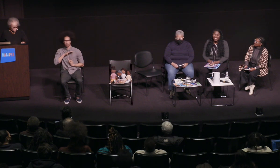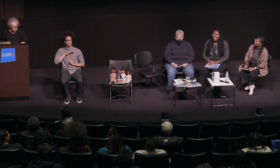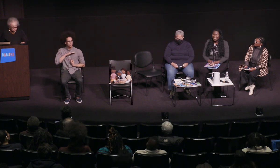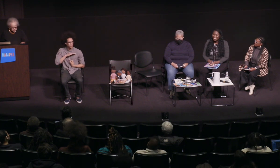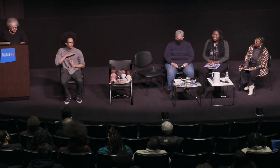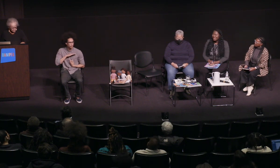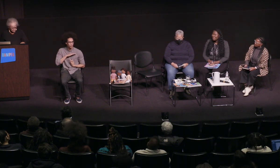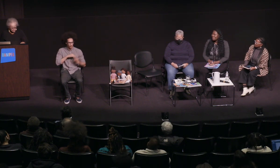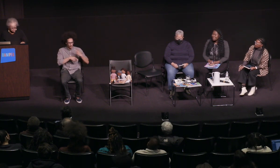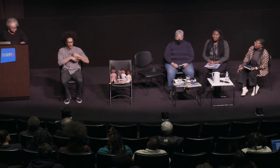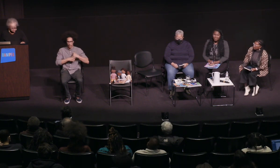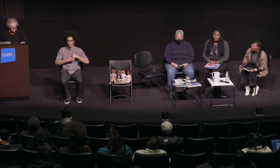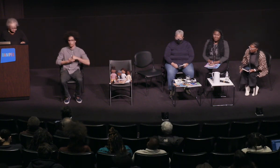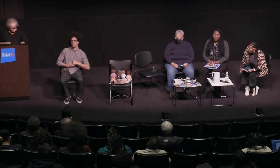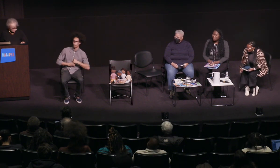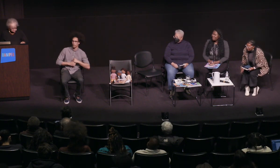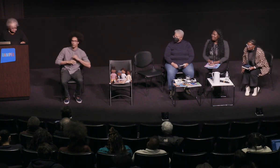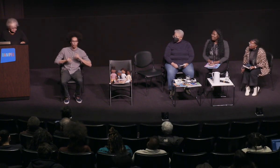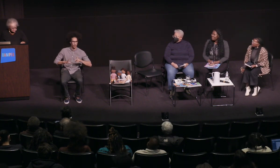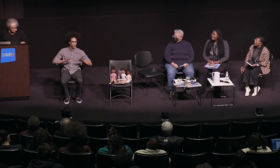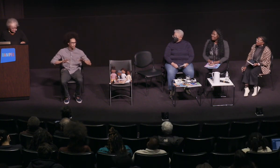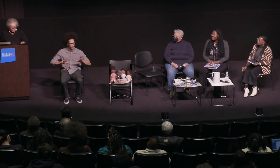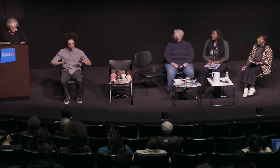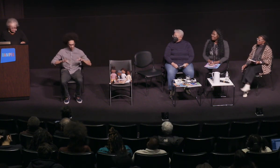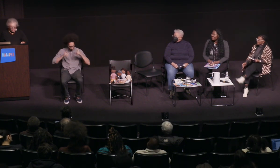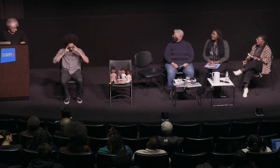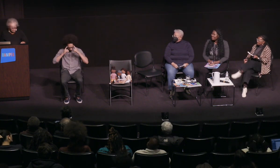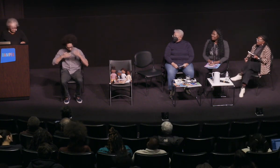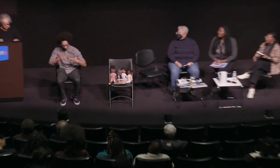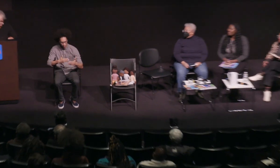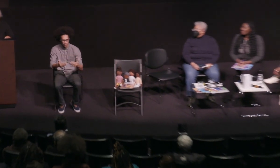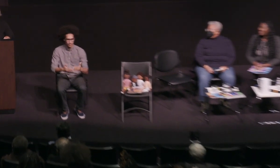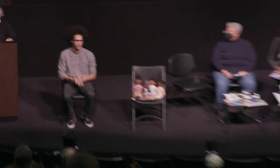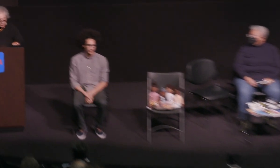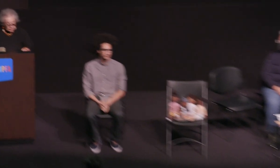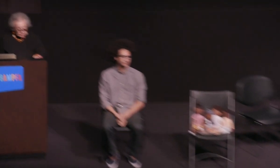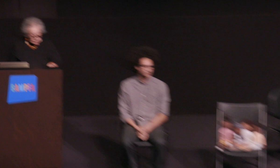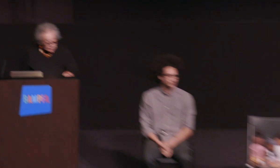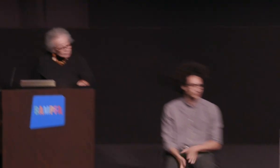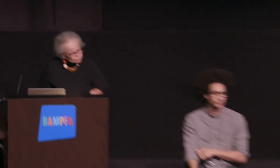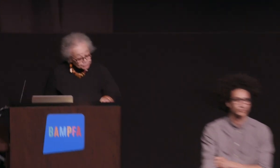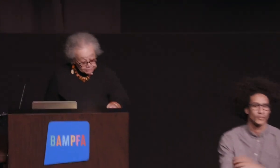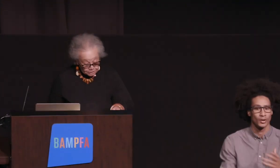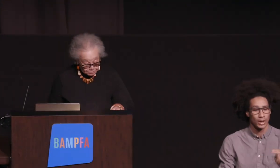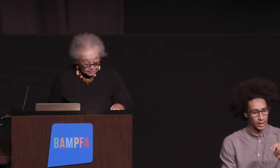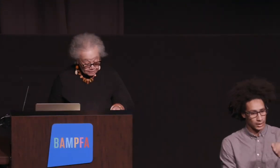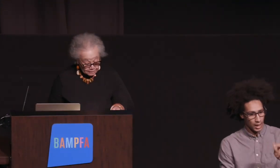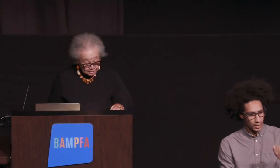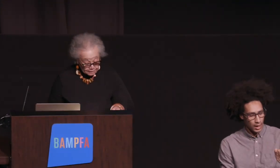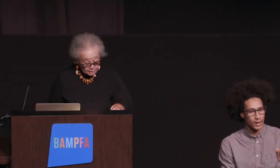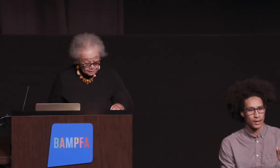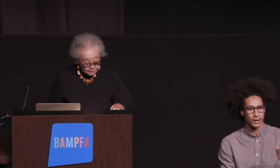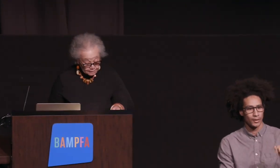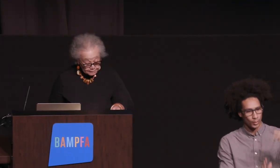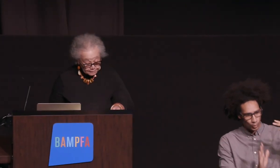So, "Nana, Nana, read to me.